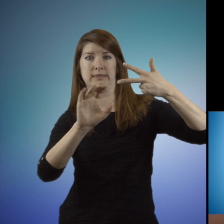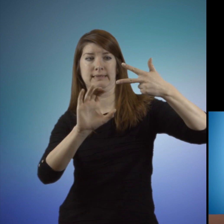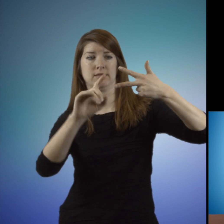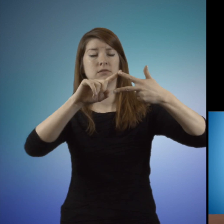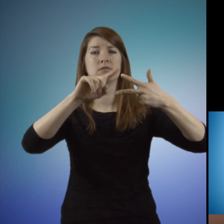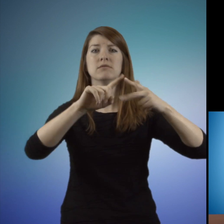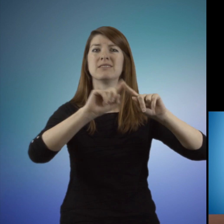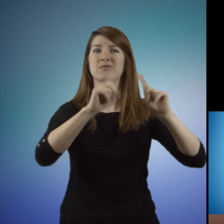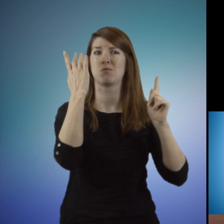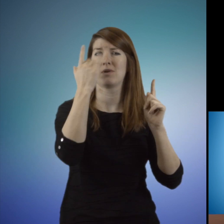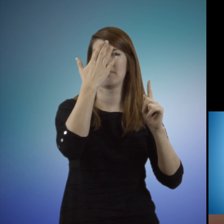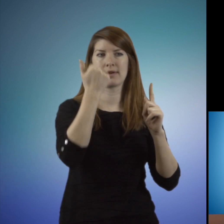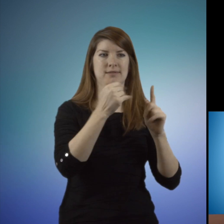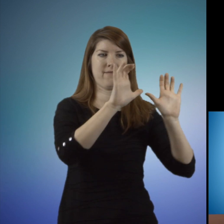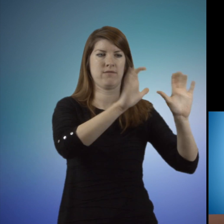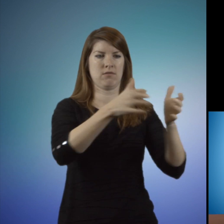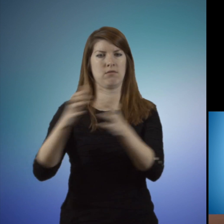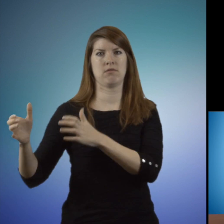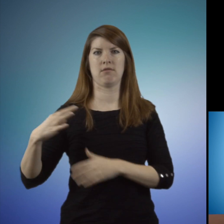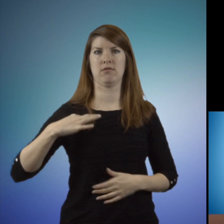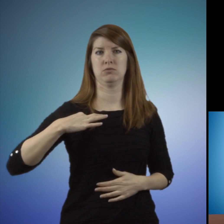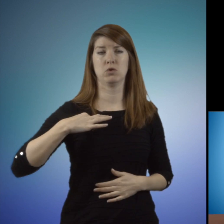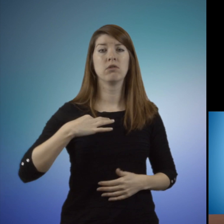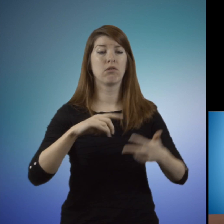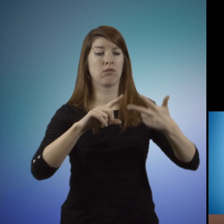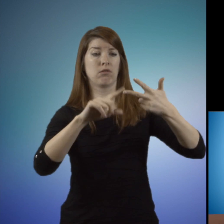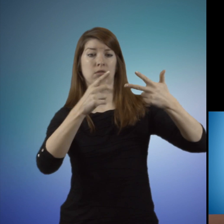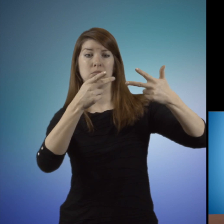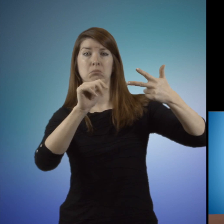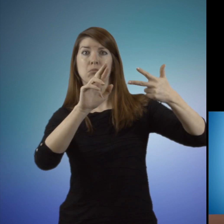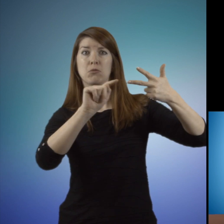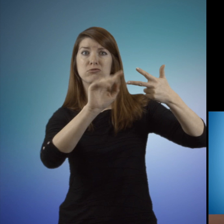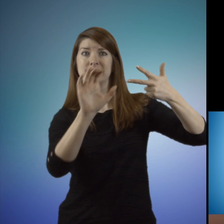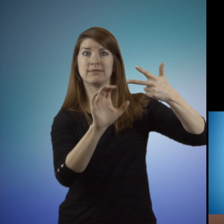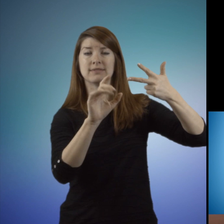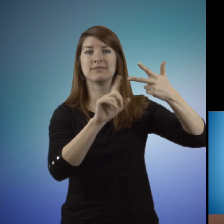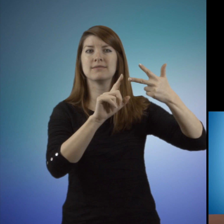In Part C, you're eligible based on having a developmental delay